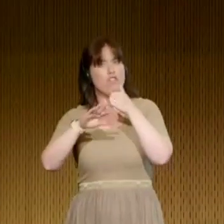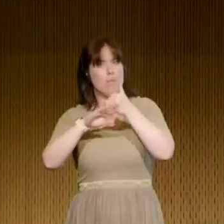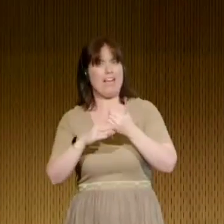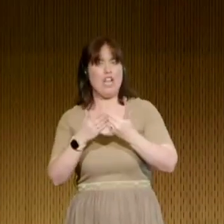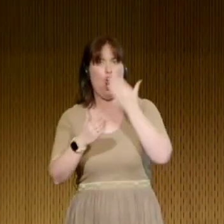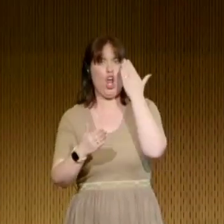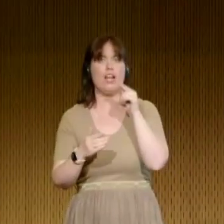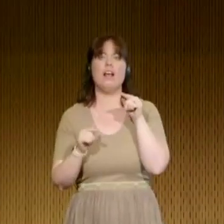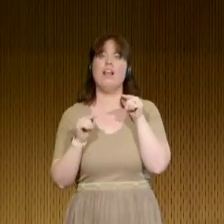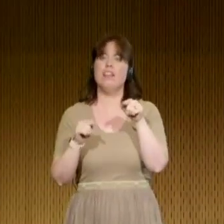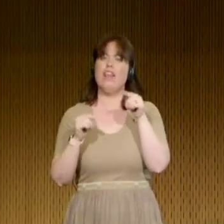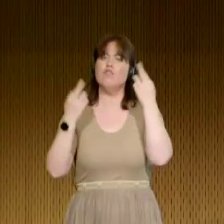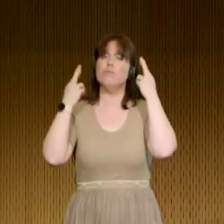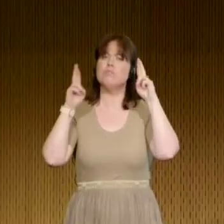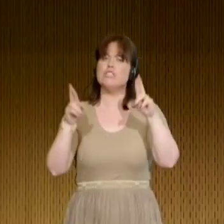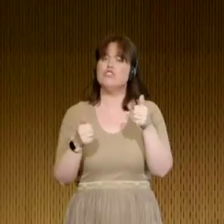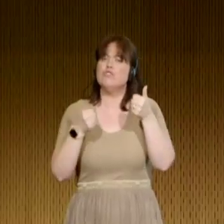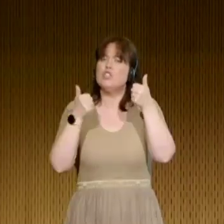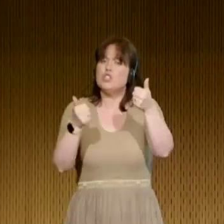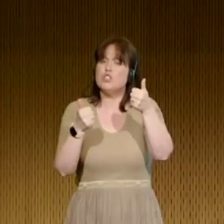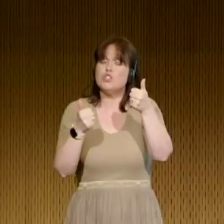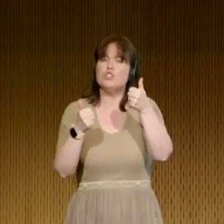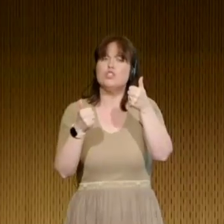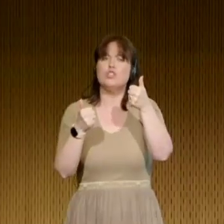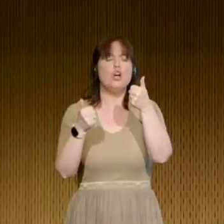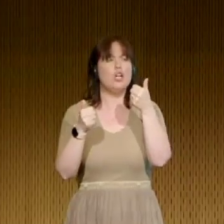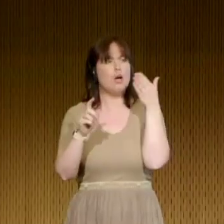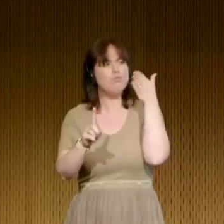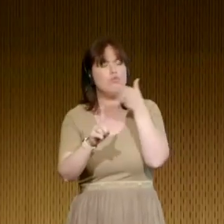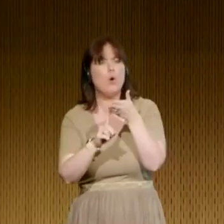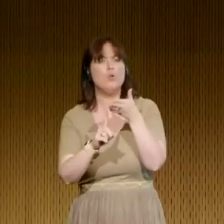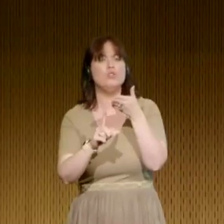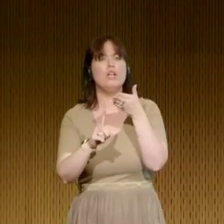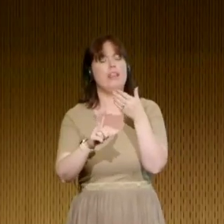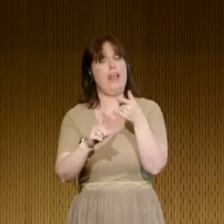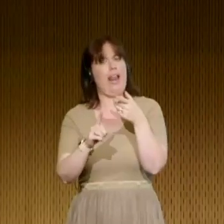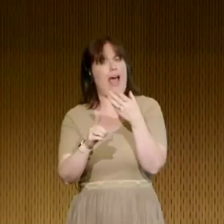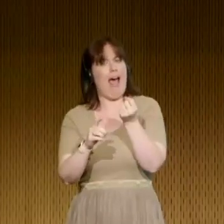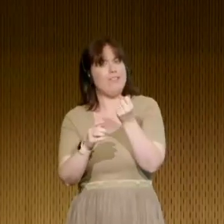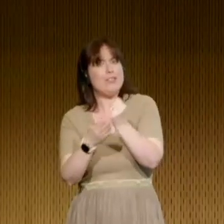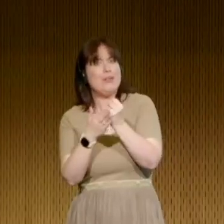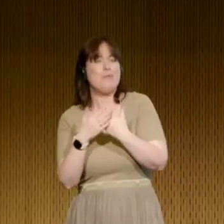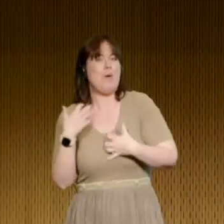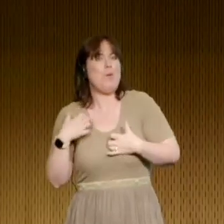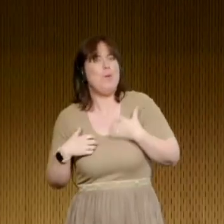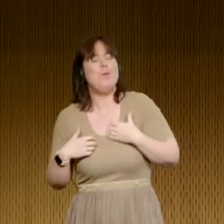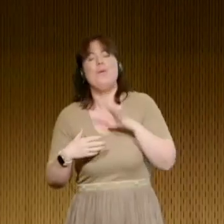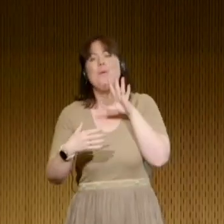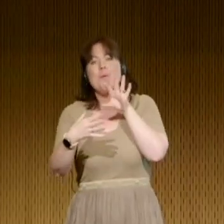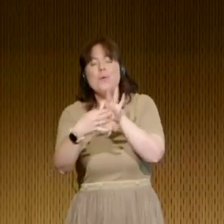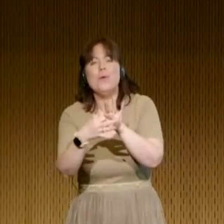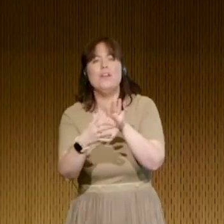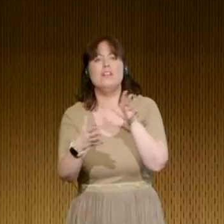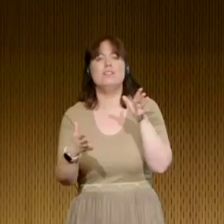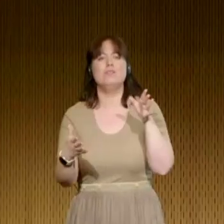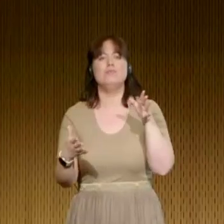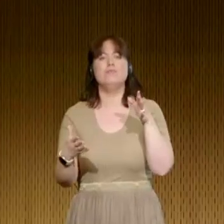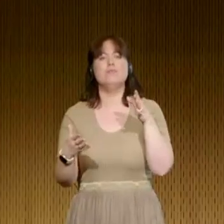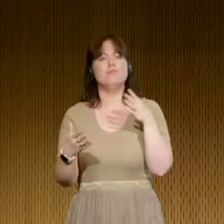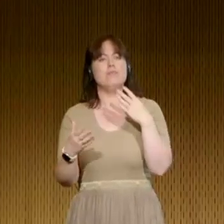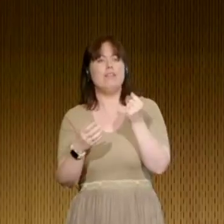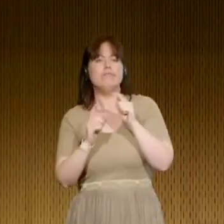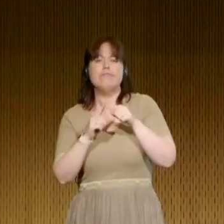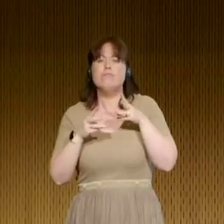approach that that garners student enthusiasm. It provides multiple means of engagement, action,